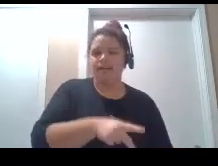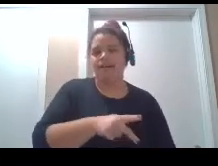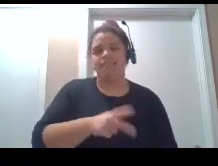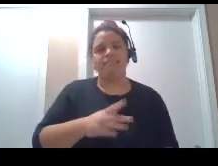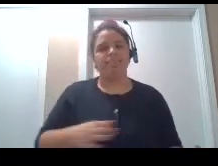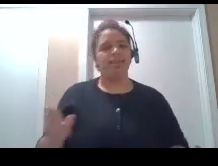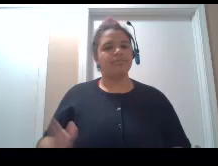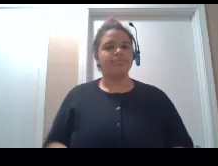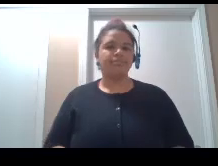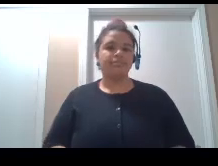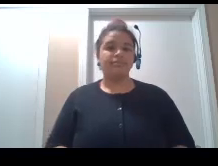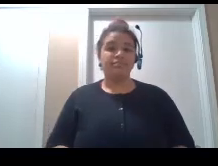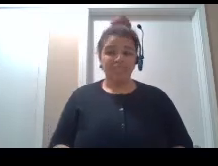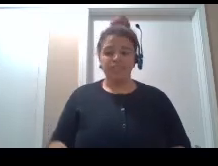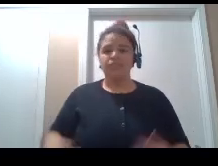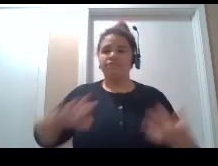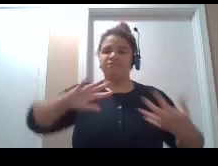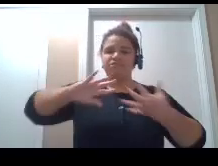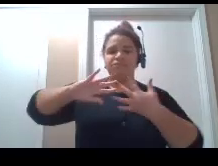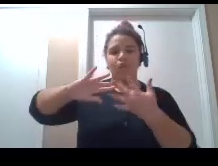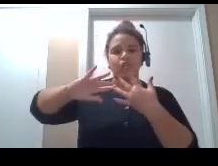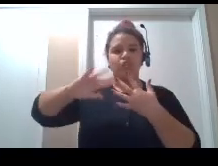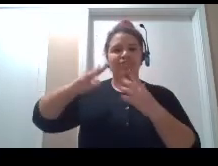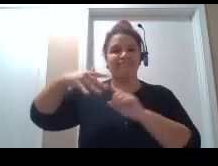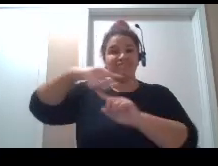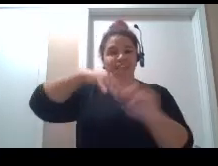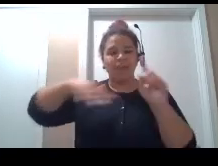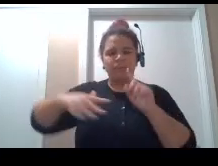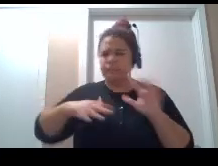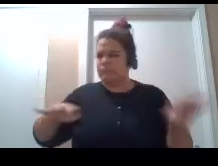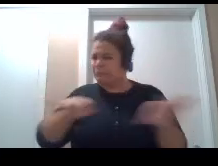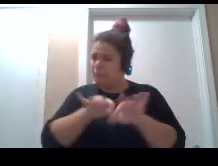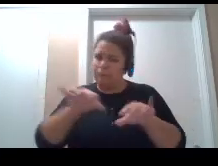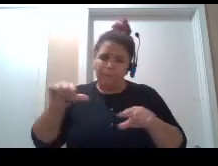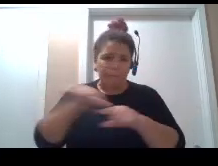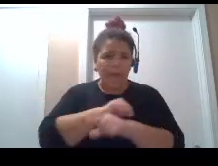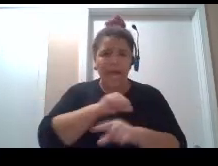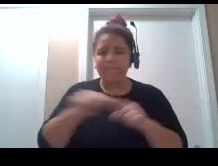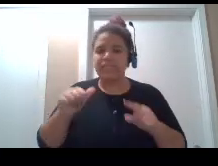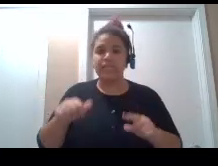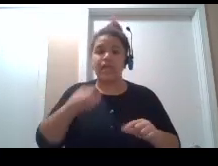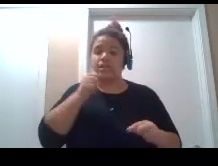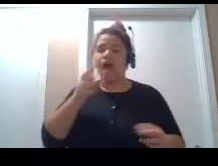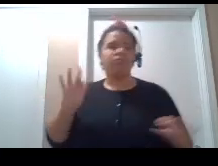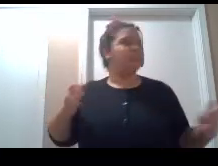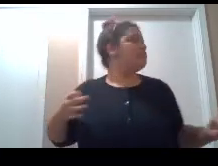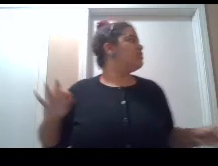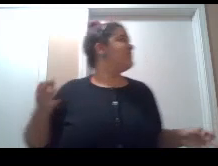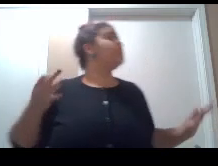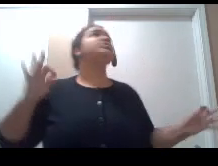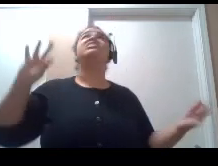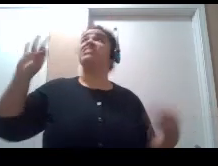making eye contact and using the webcam, ensuring the environment is free of distractions, confirming